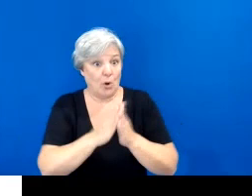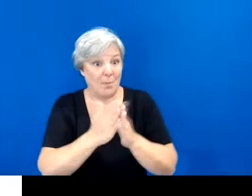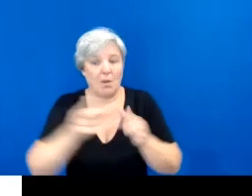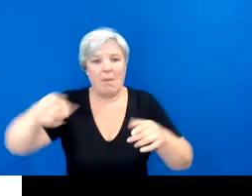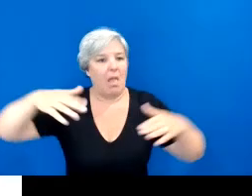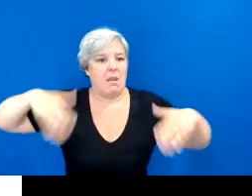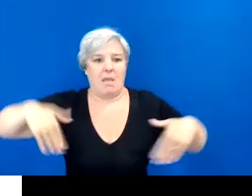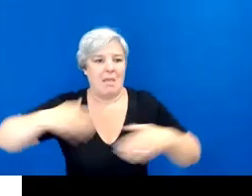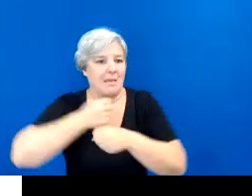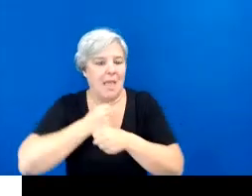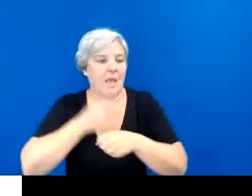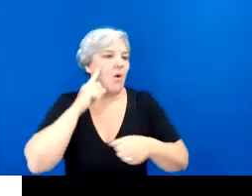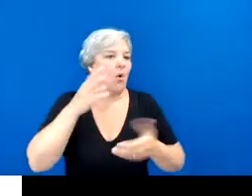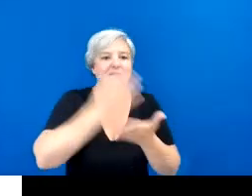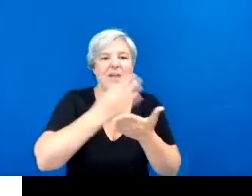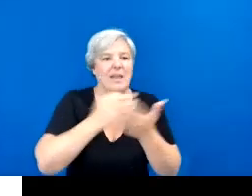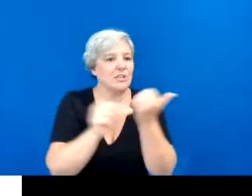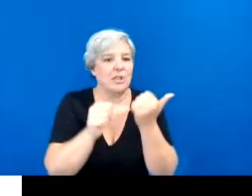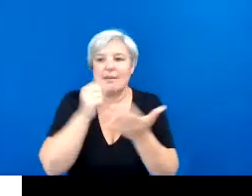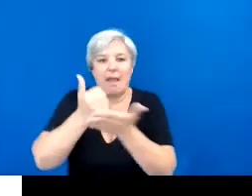aid checks drop to distribute to the students